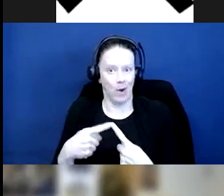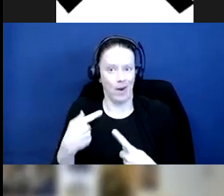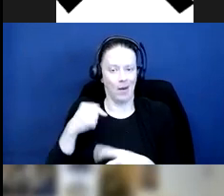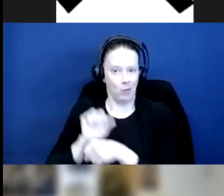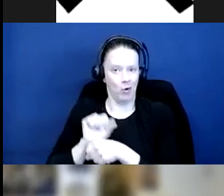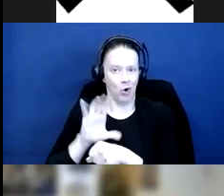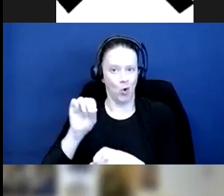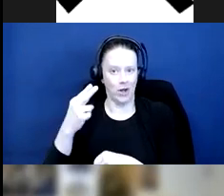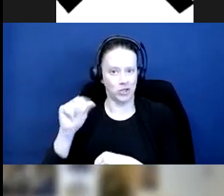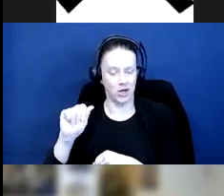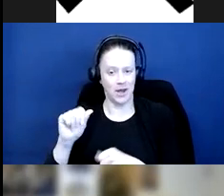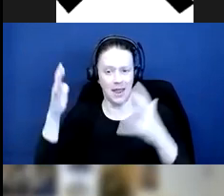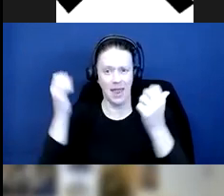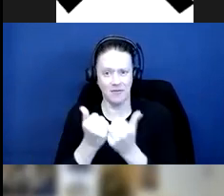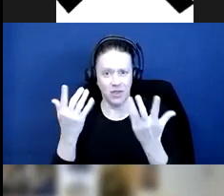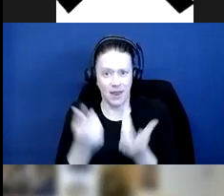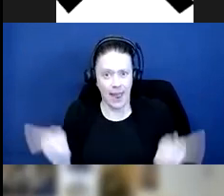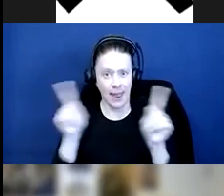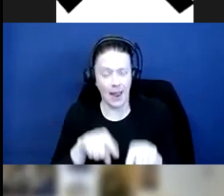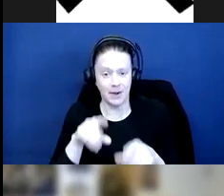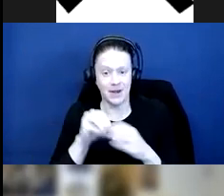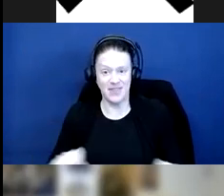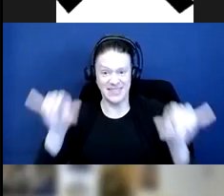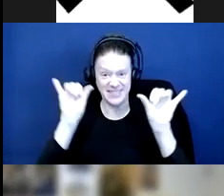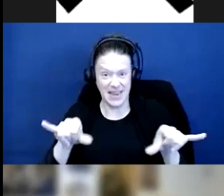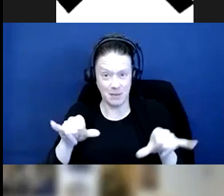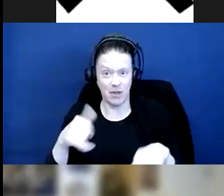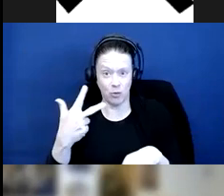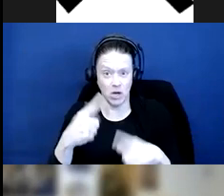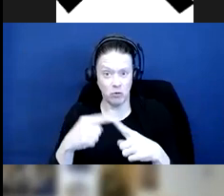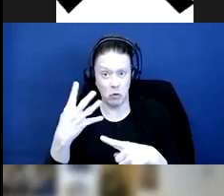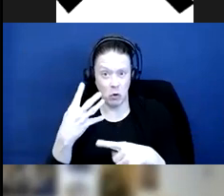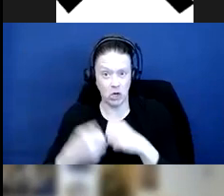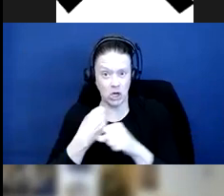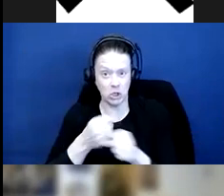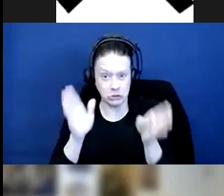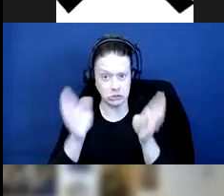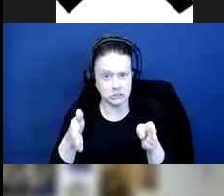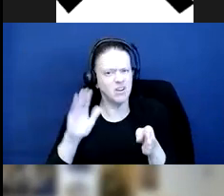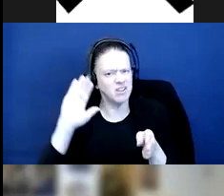it all happened in the same like three or four years, it seemed like,